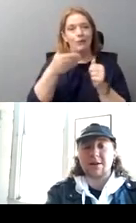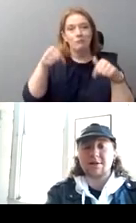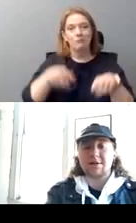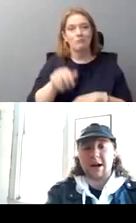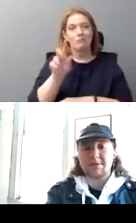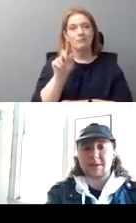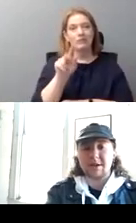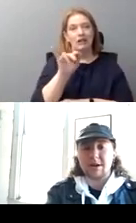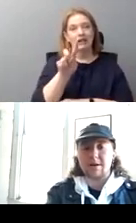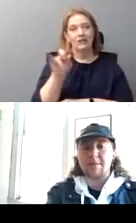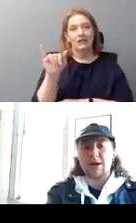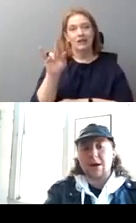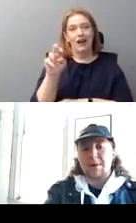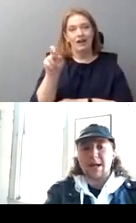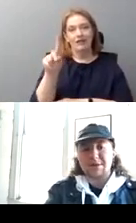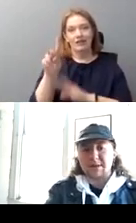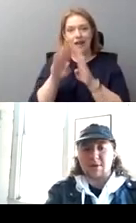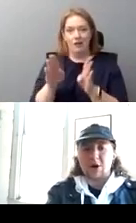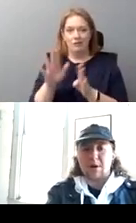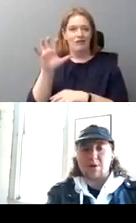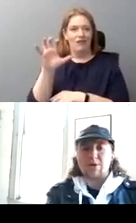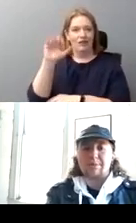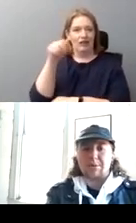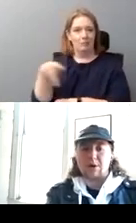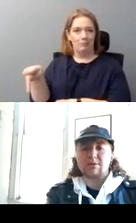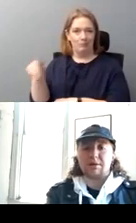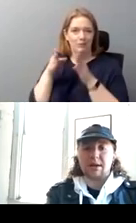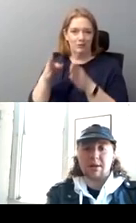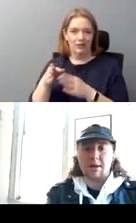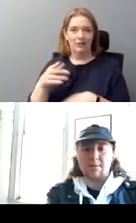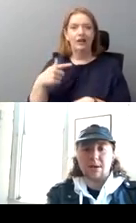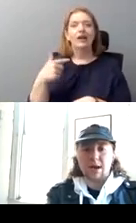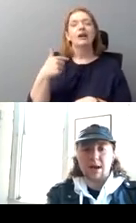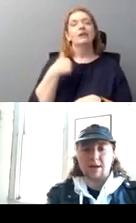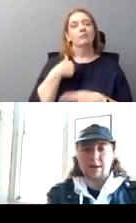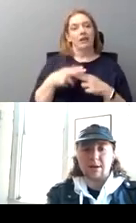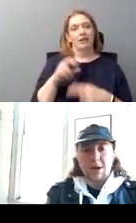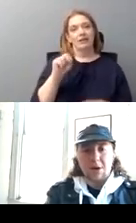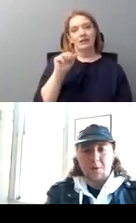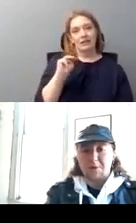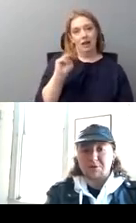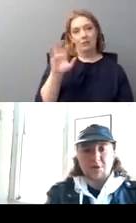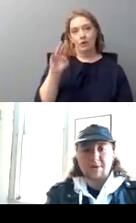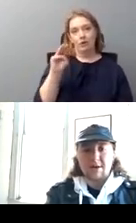500 Capp Street. My name is Sam Carmel and my pronouns are they/them, and we are so excited